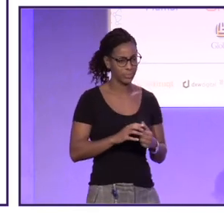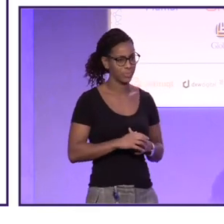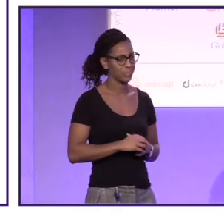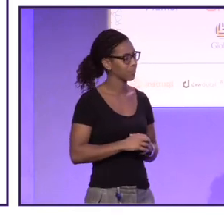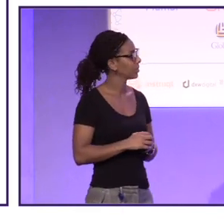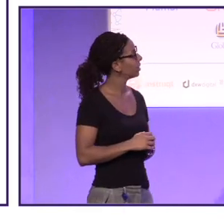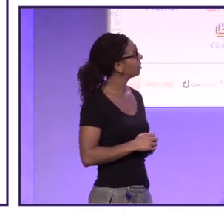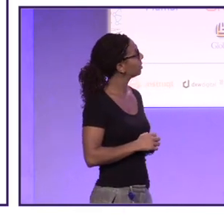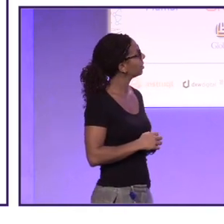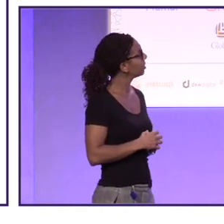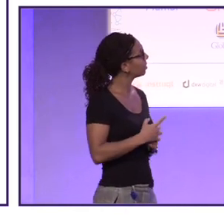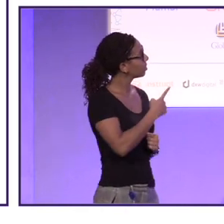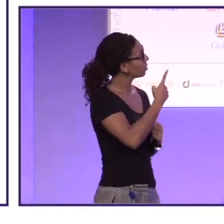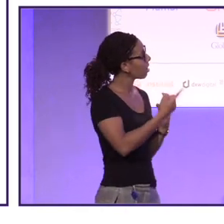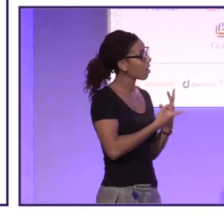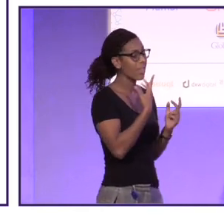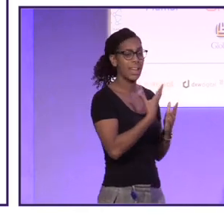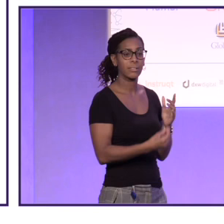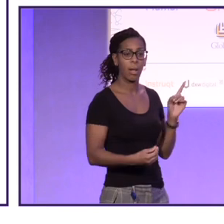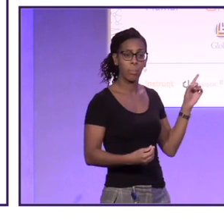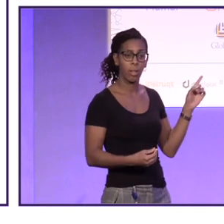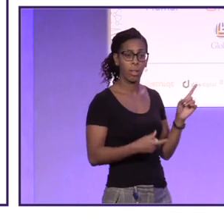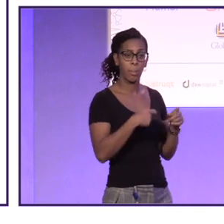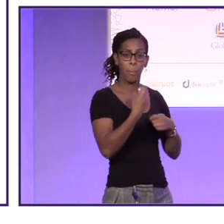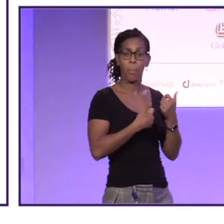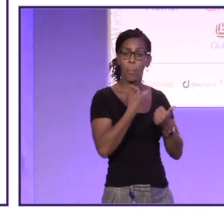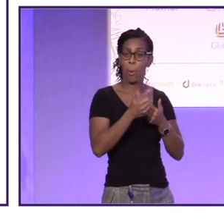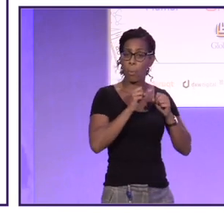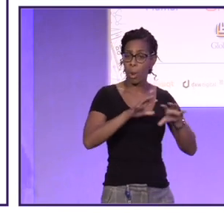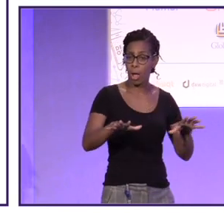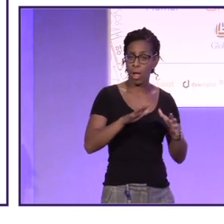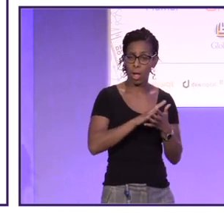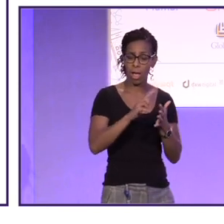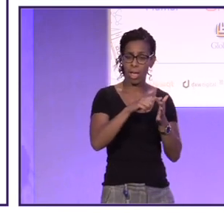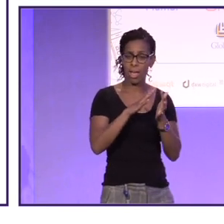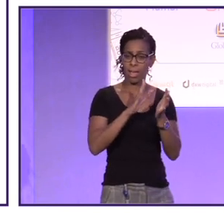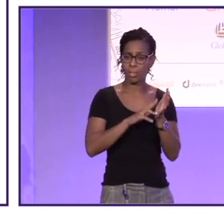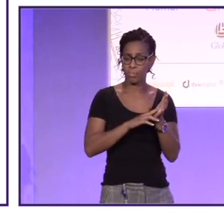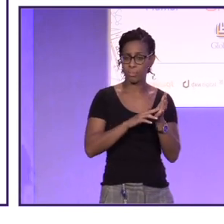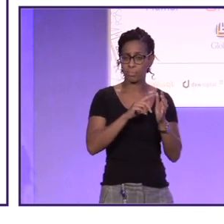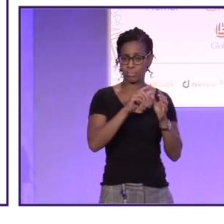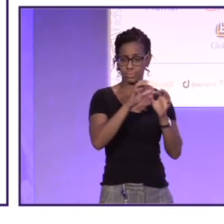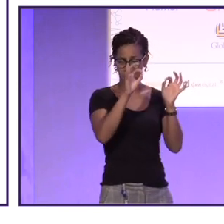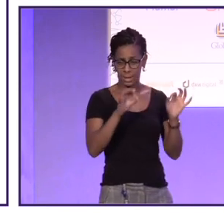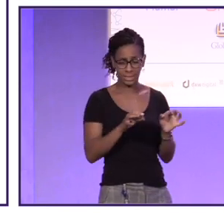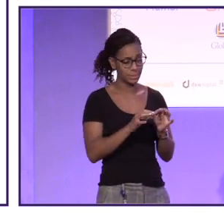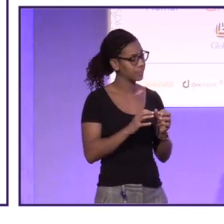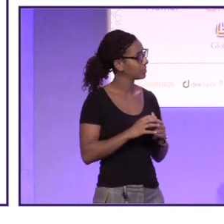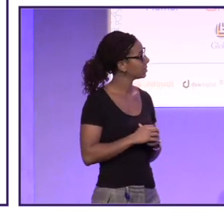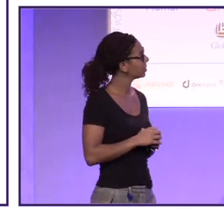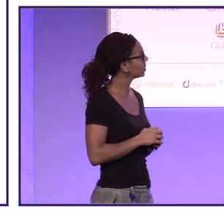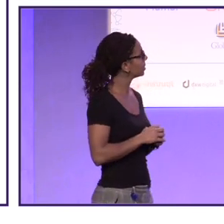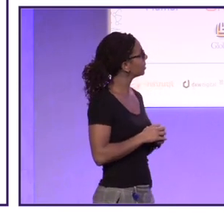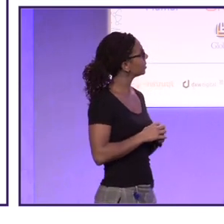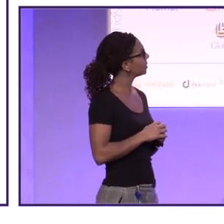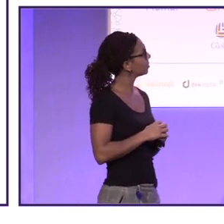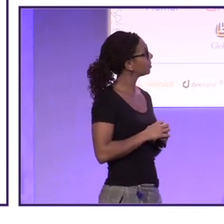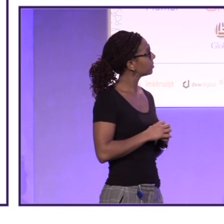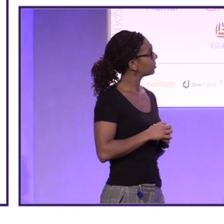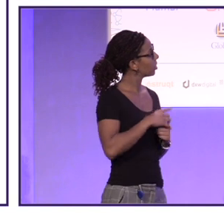This is a Helm templates, is becoming quite popular. There's something interesting there, indent this particular value by four spaces.